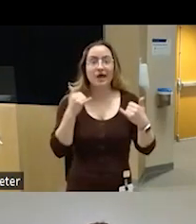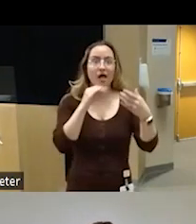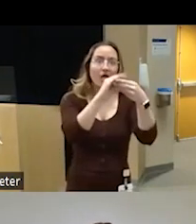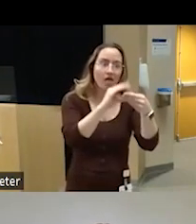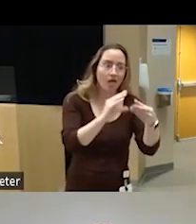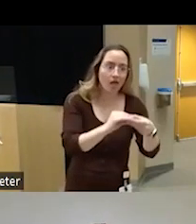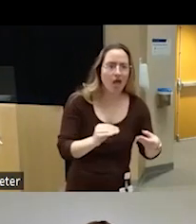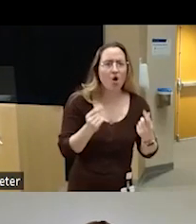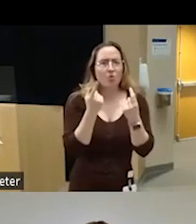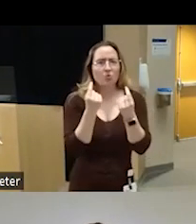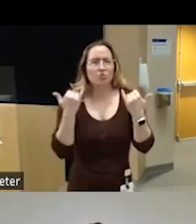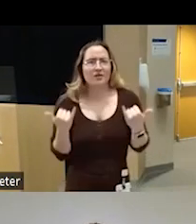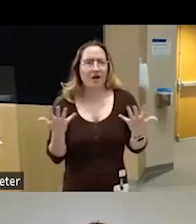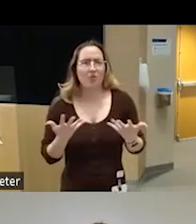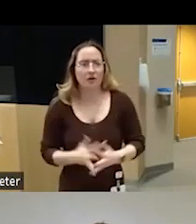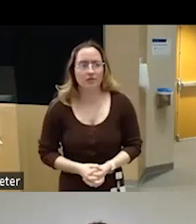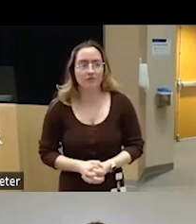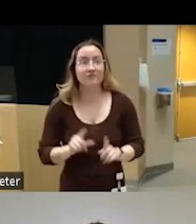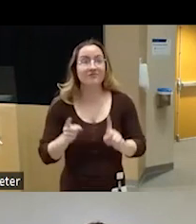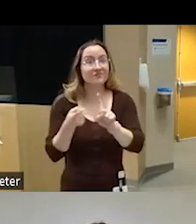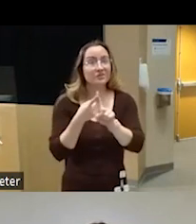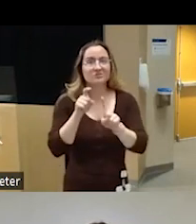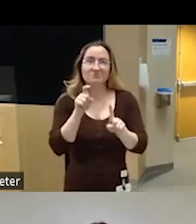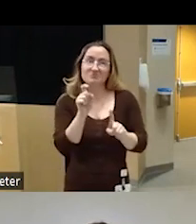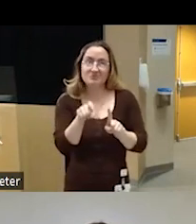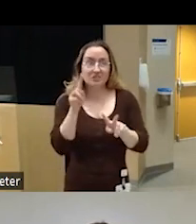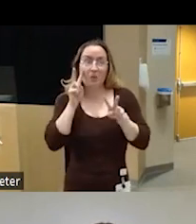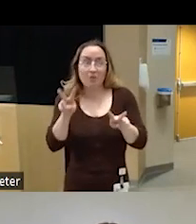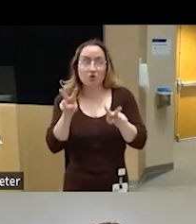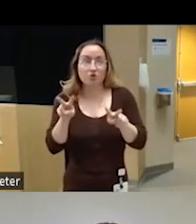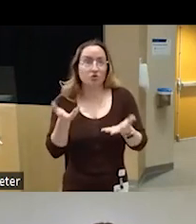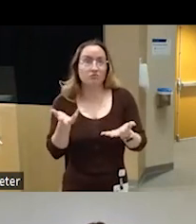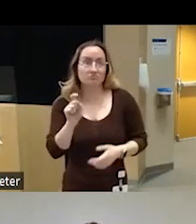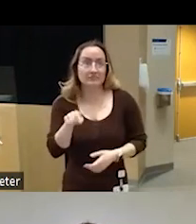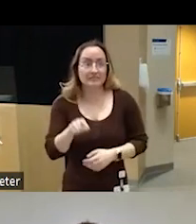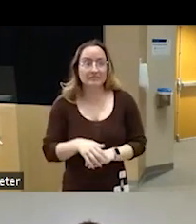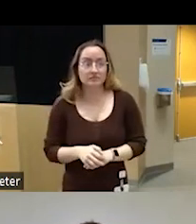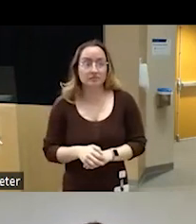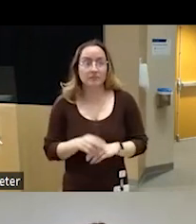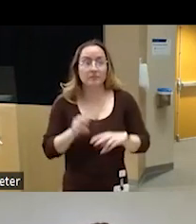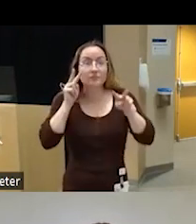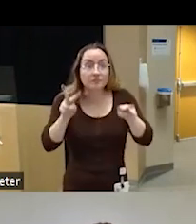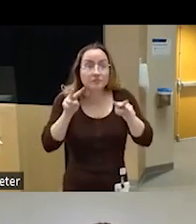Well, first of all, we need to Monitor and monitoring includes both the family and personal history.